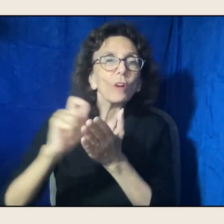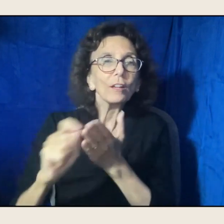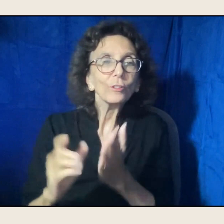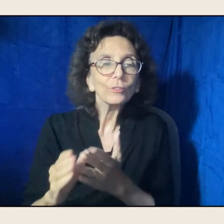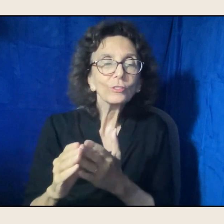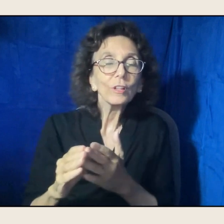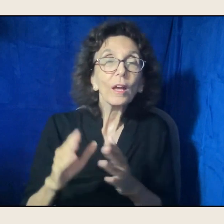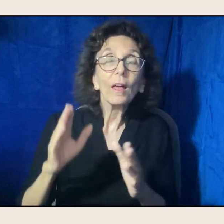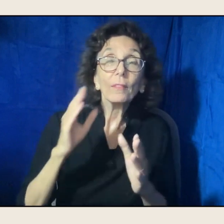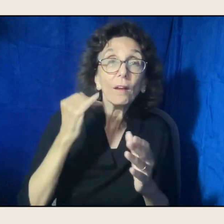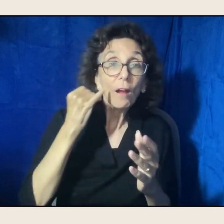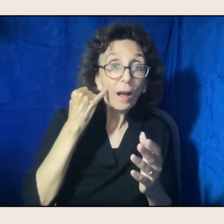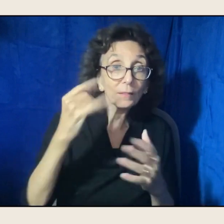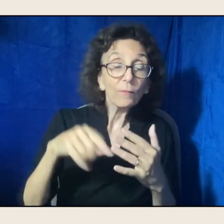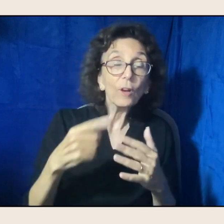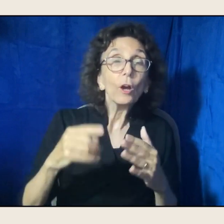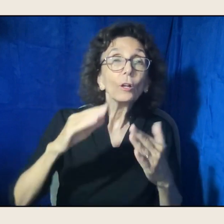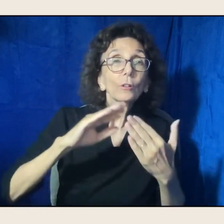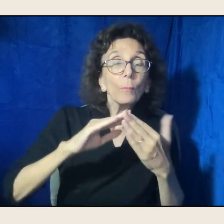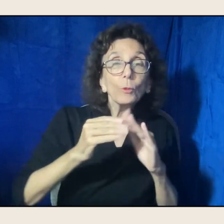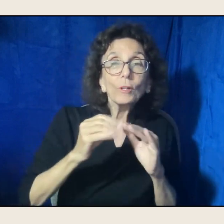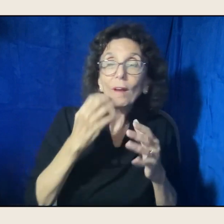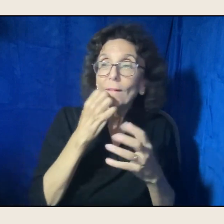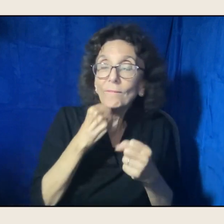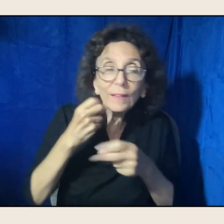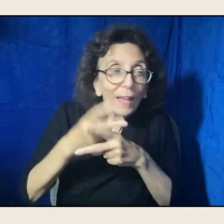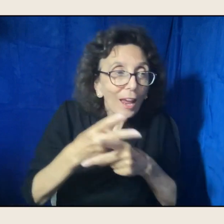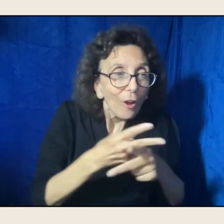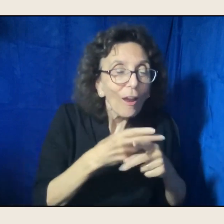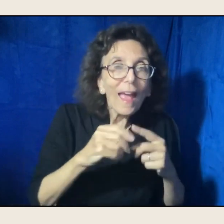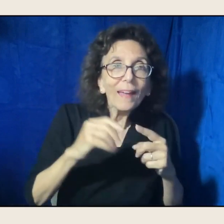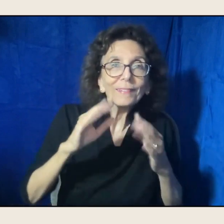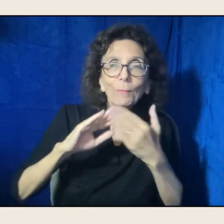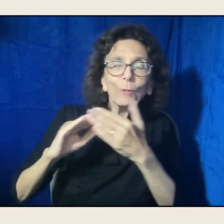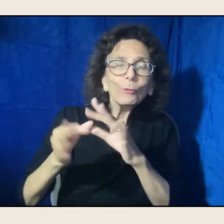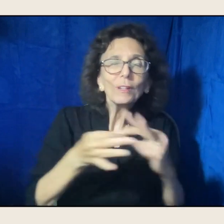but joy and pleasure in this activist work.